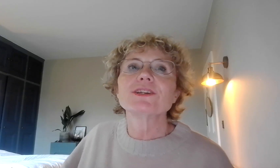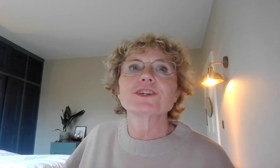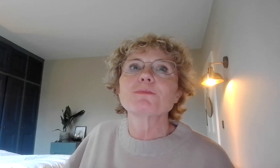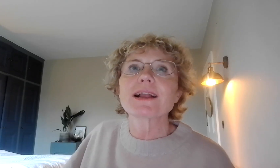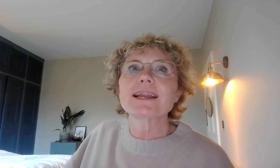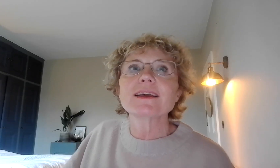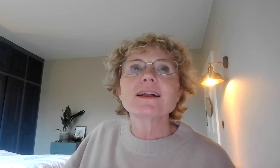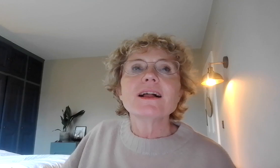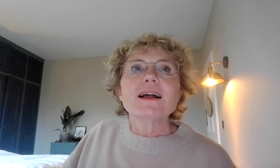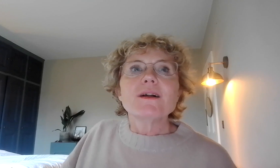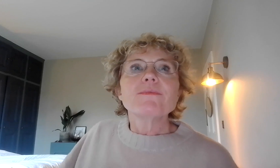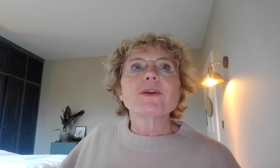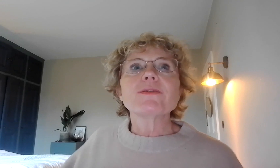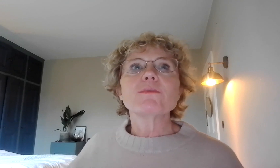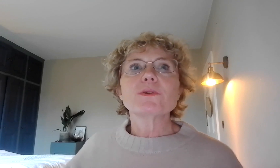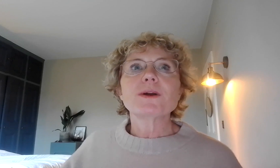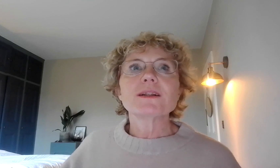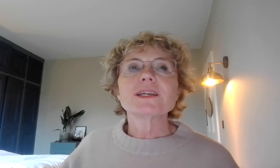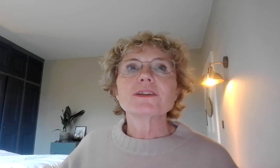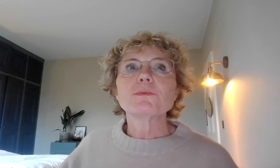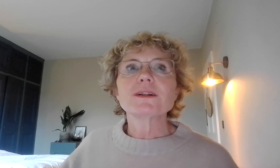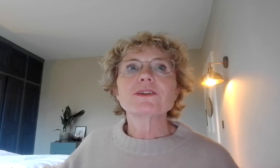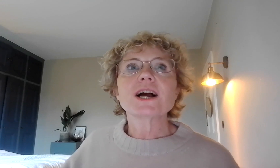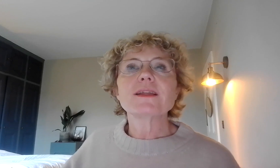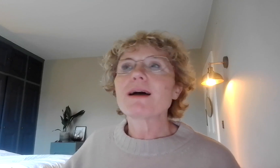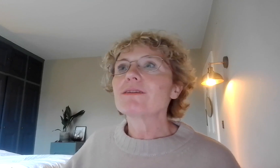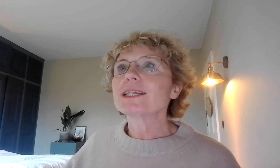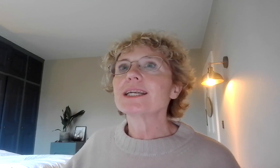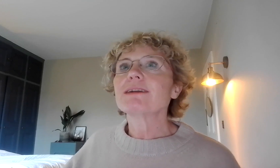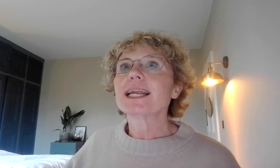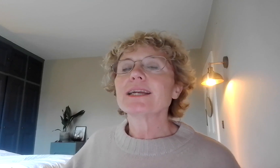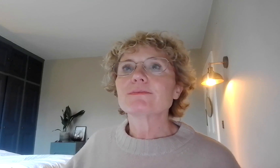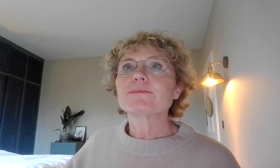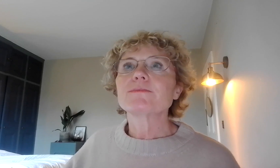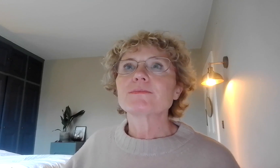It's just about getting the will to try them out, isn't it, really?